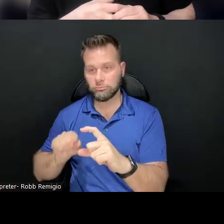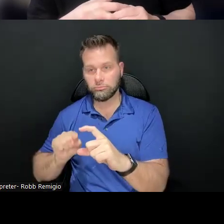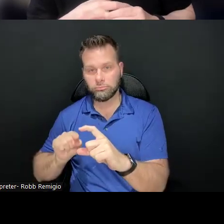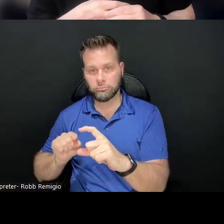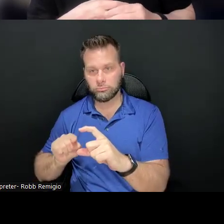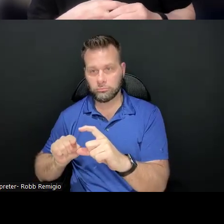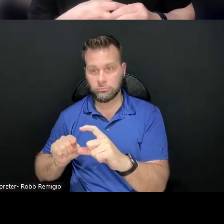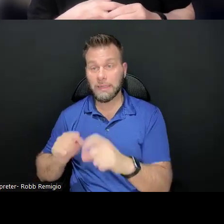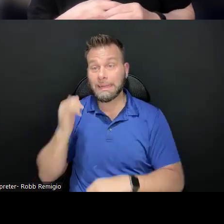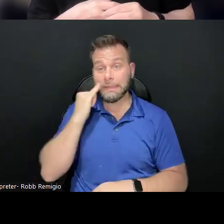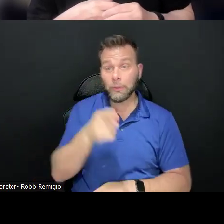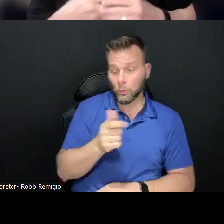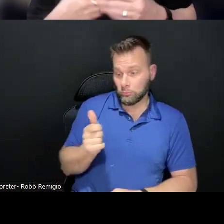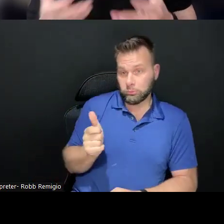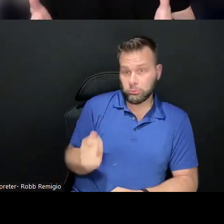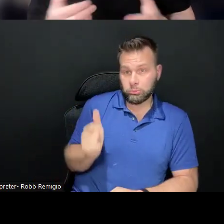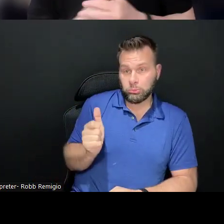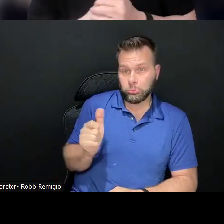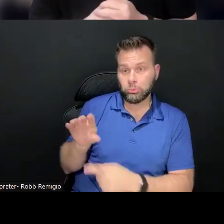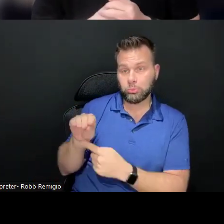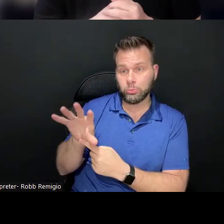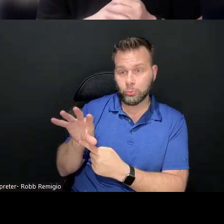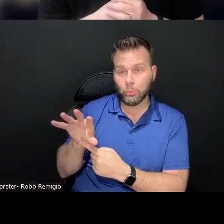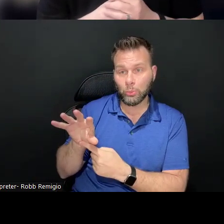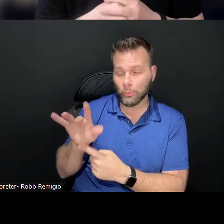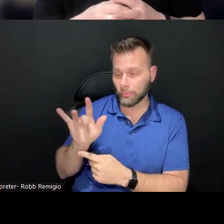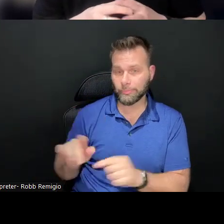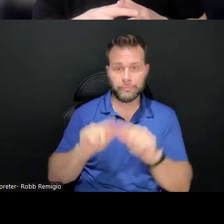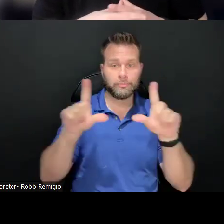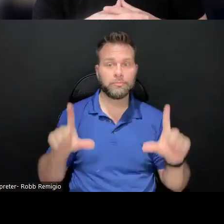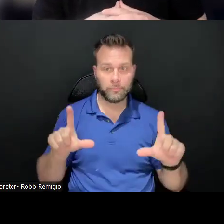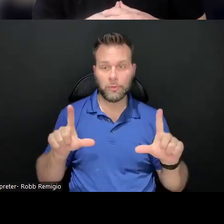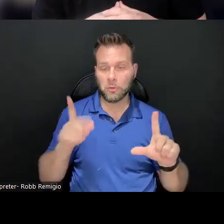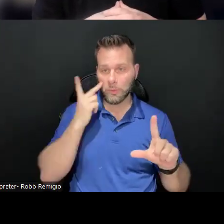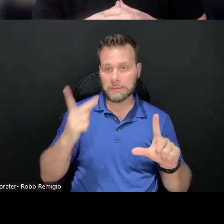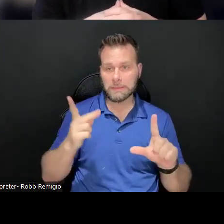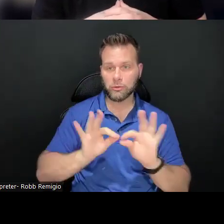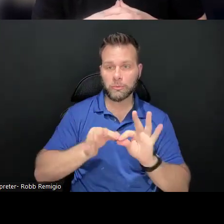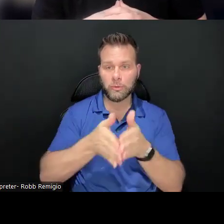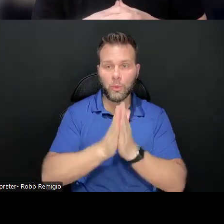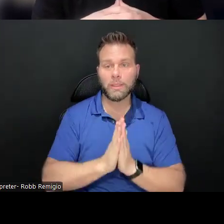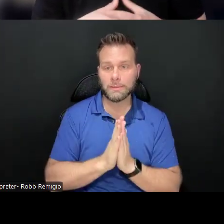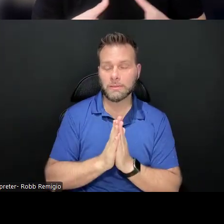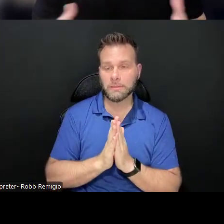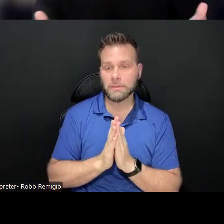If you point your phone at that, you will come to our interpreter request website.